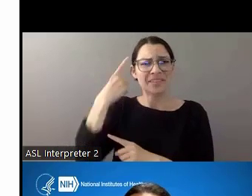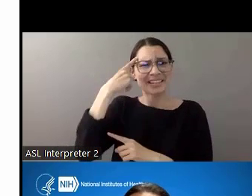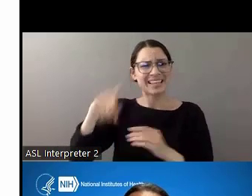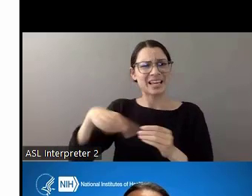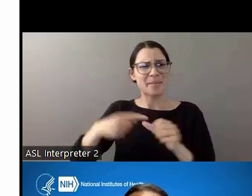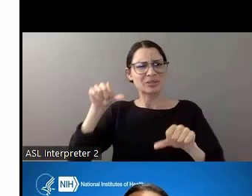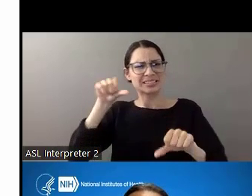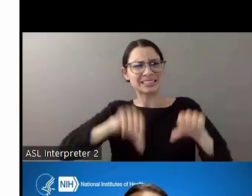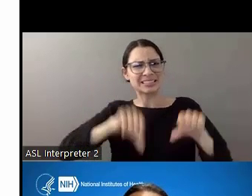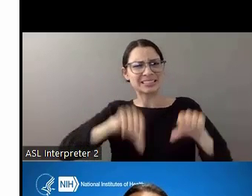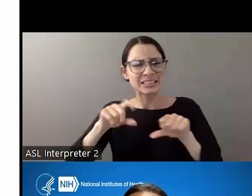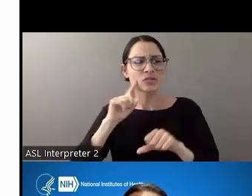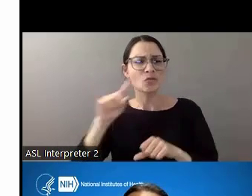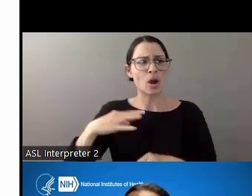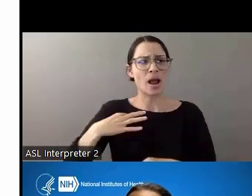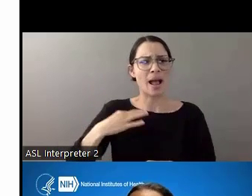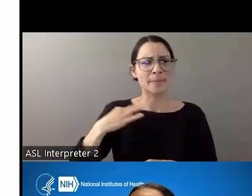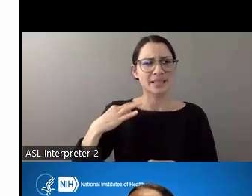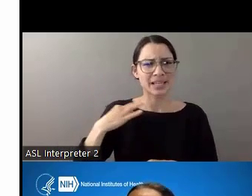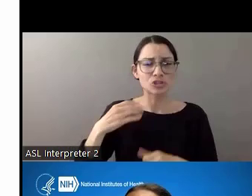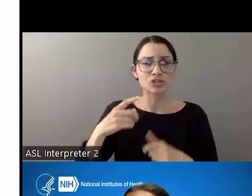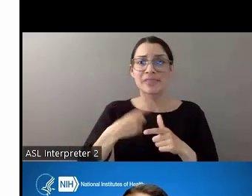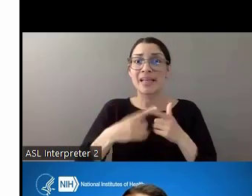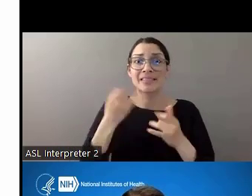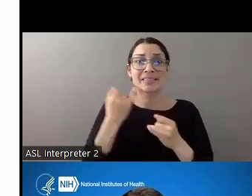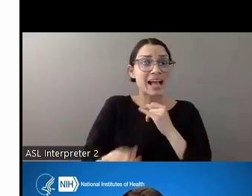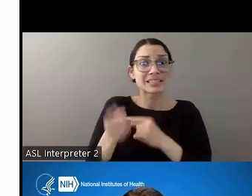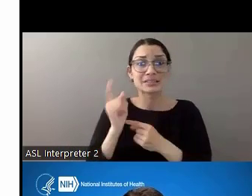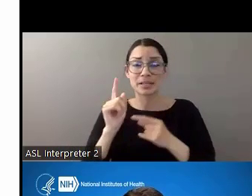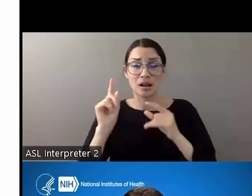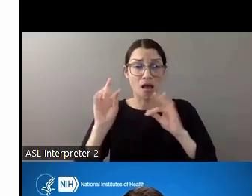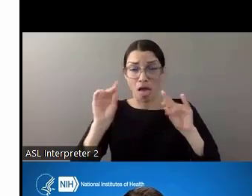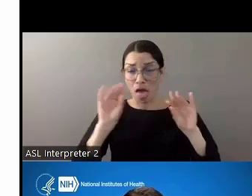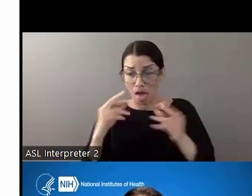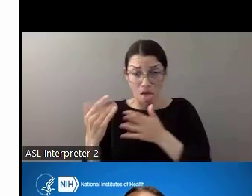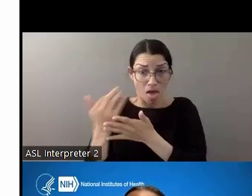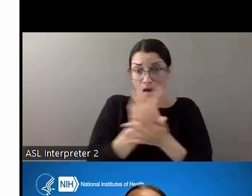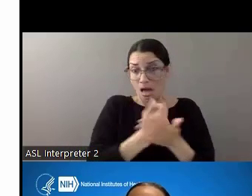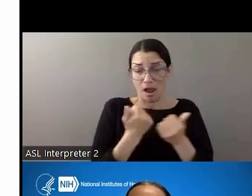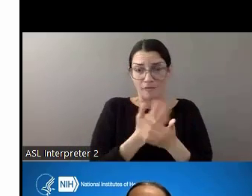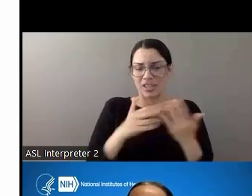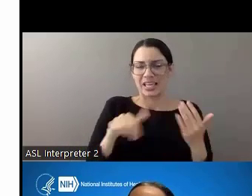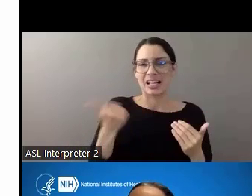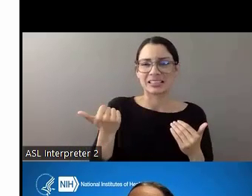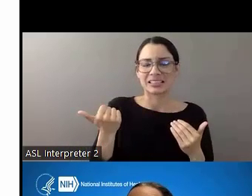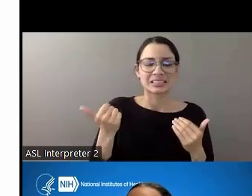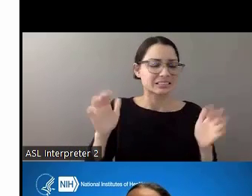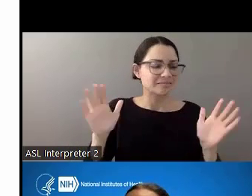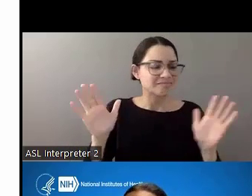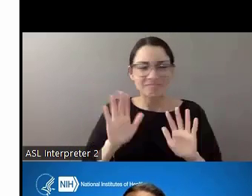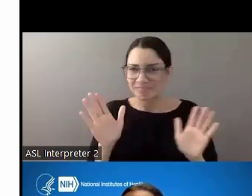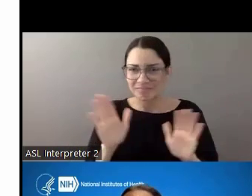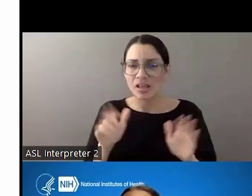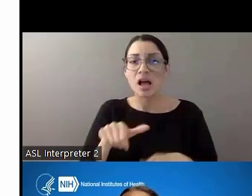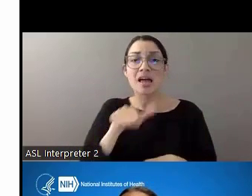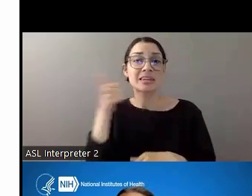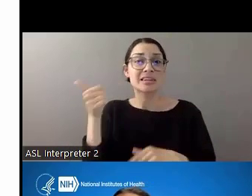for the application and then scramble at the last minute to get the other things done. I want to point out that another place to convince reviewers